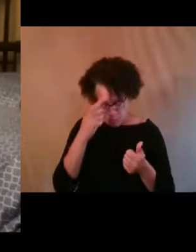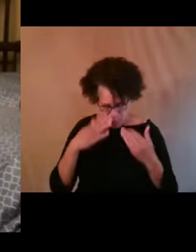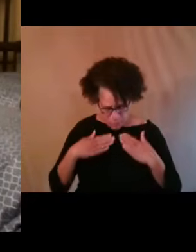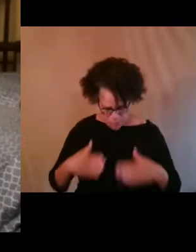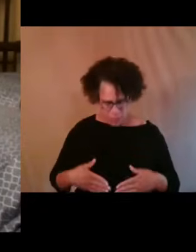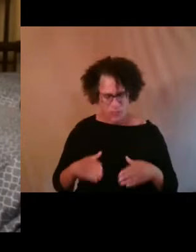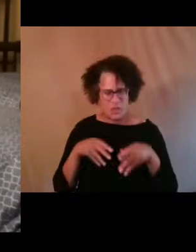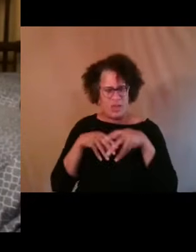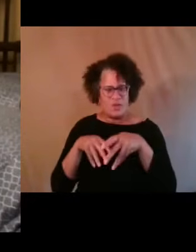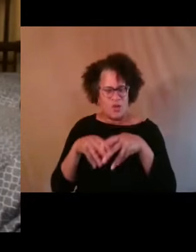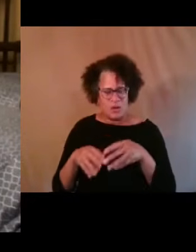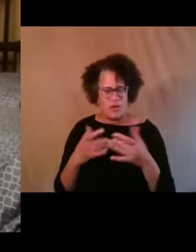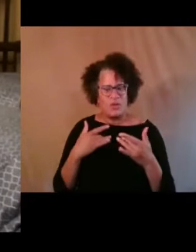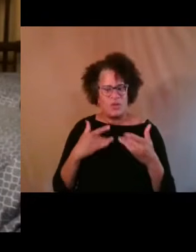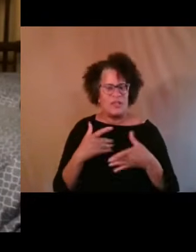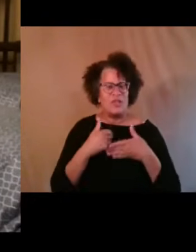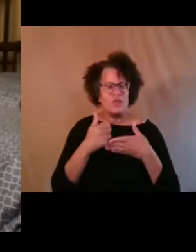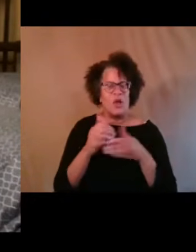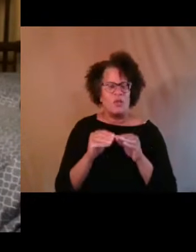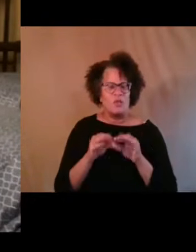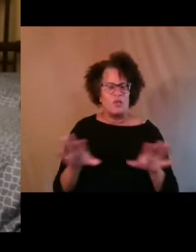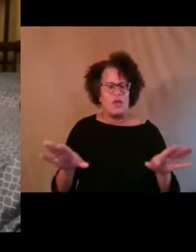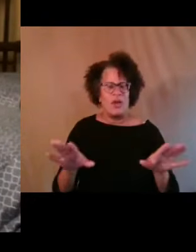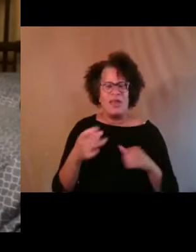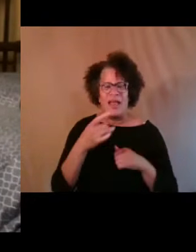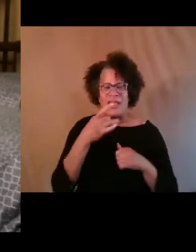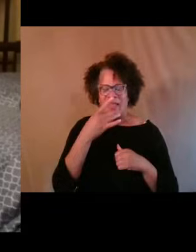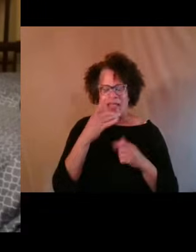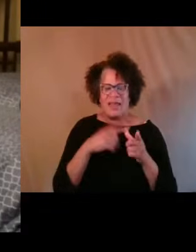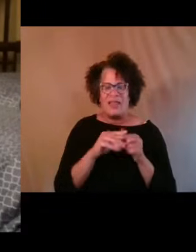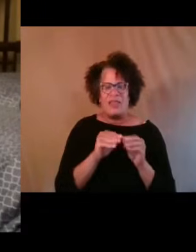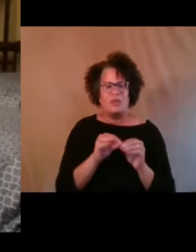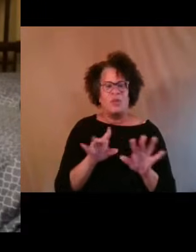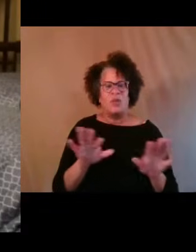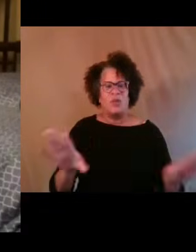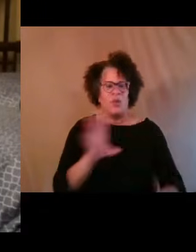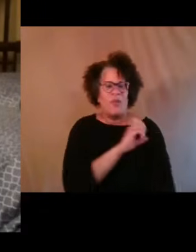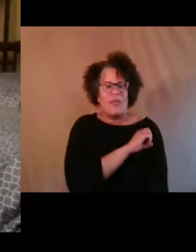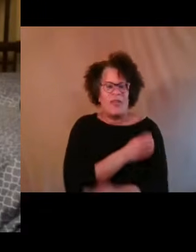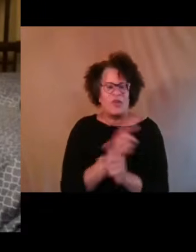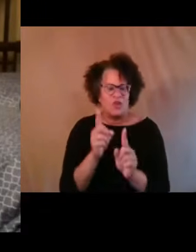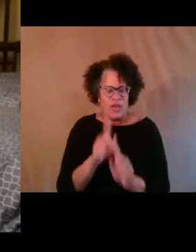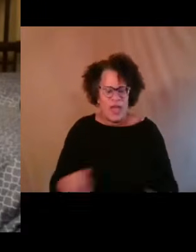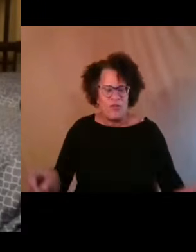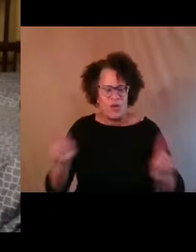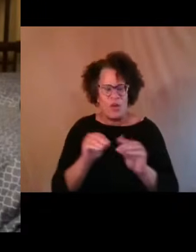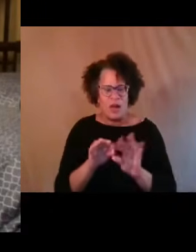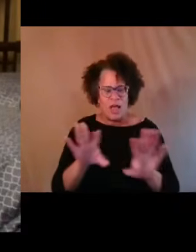we actually help spread that light and regenerate the light everywhere we go. But what's really important